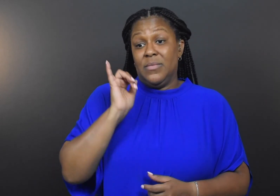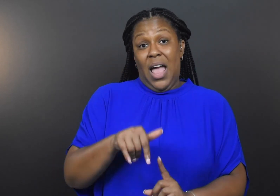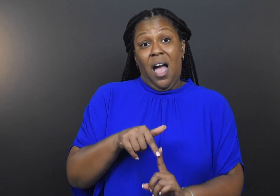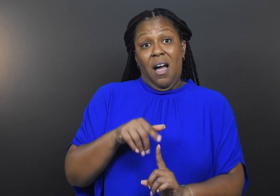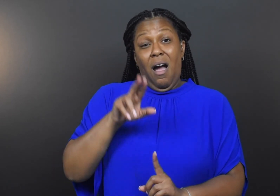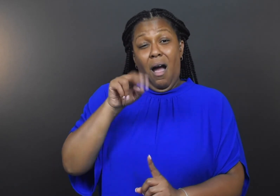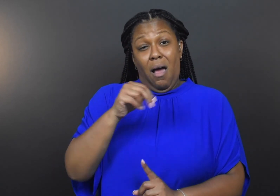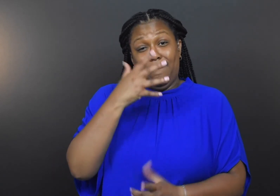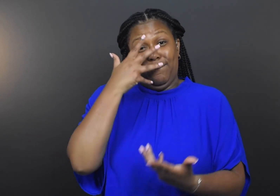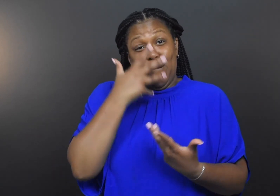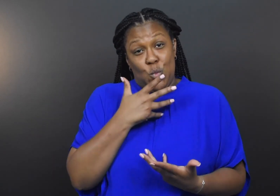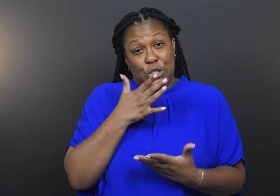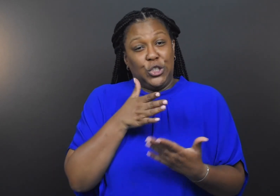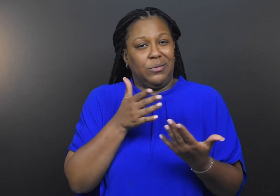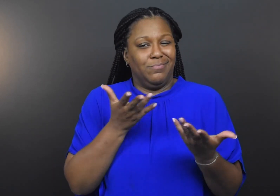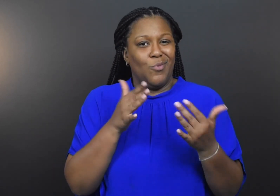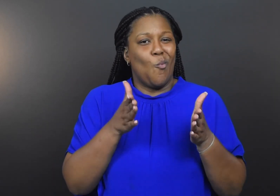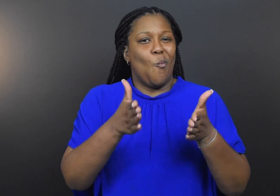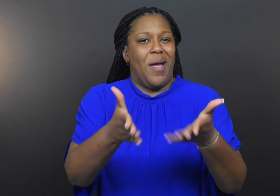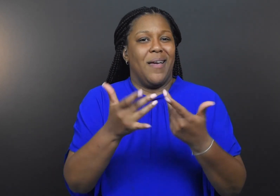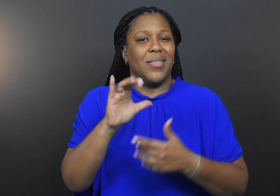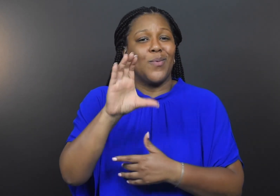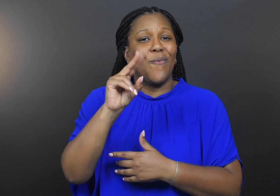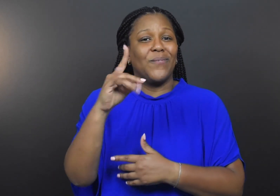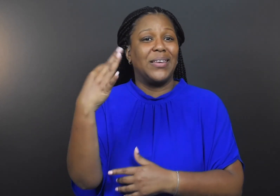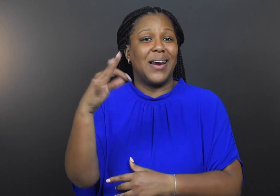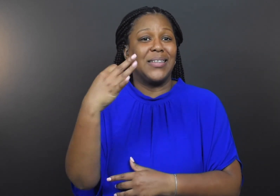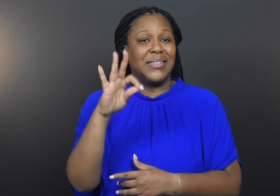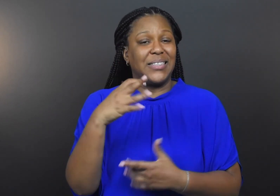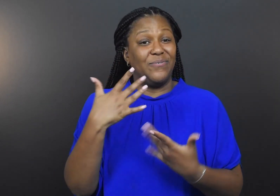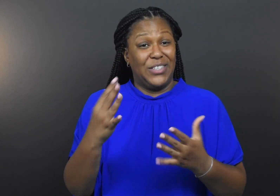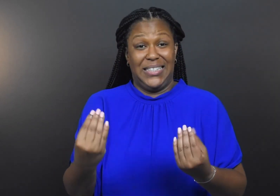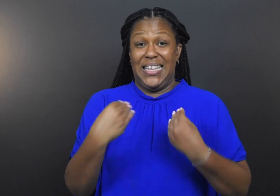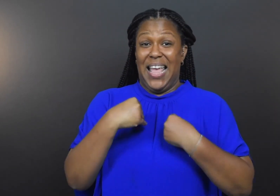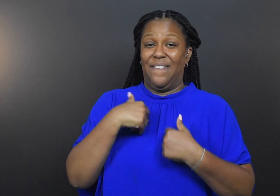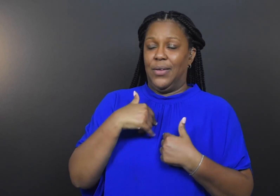“In an unfortunate way, COVID-19 has given us a new opportunity to